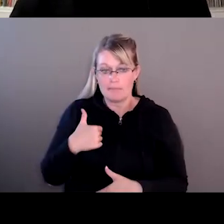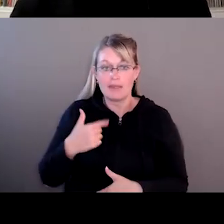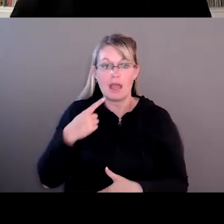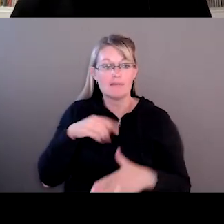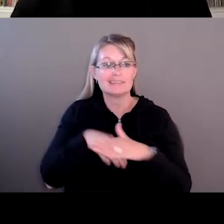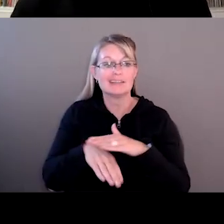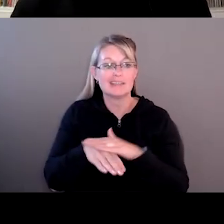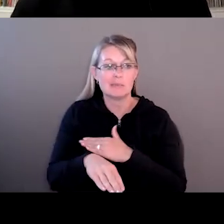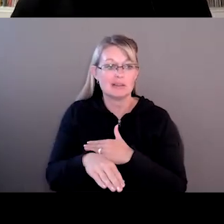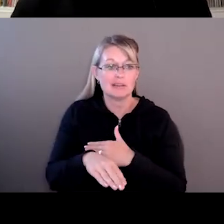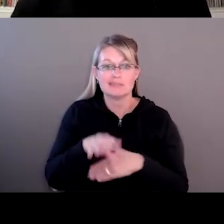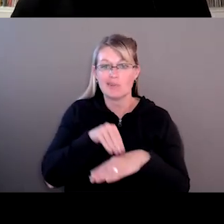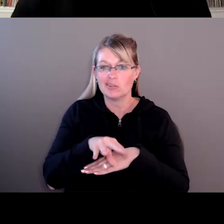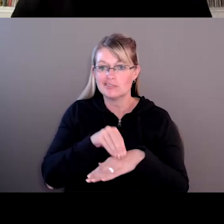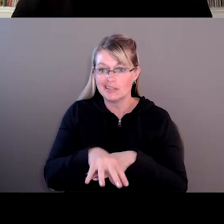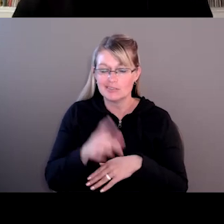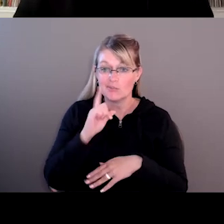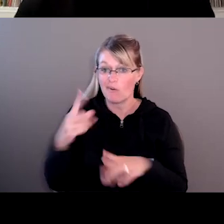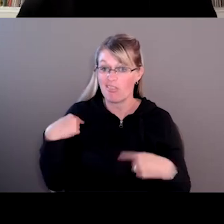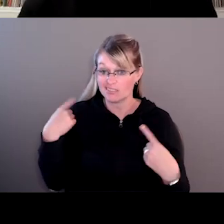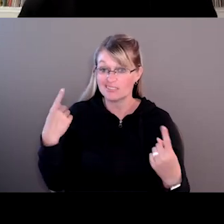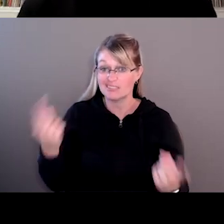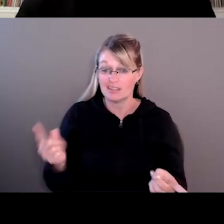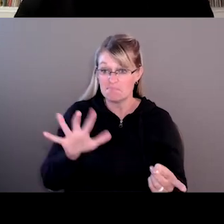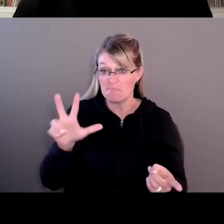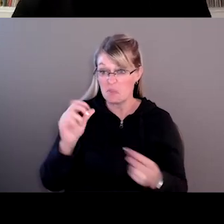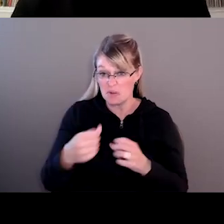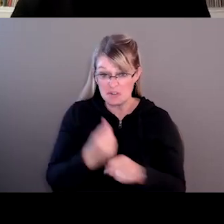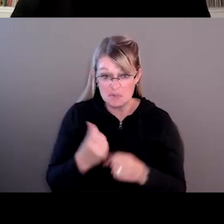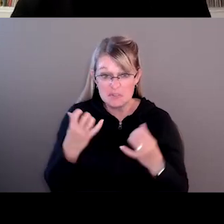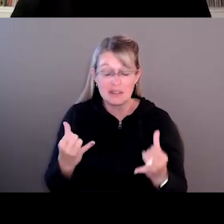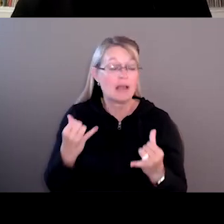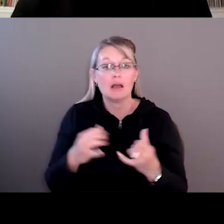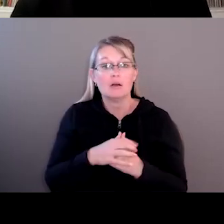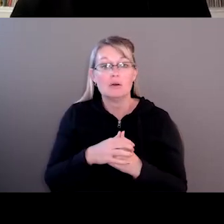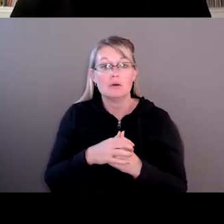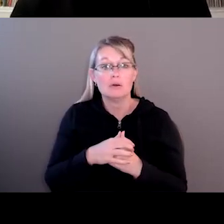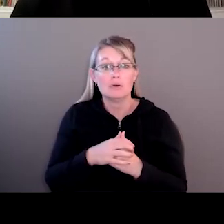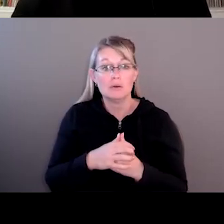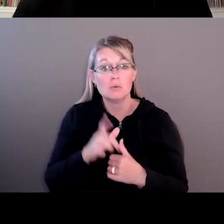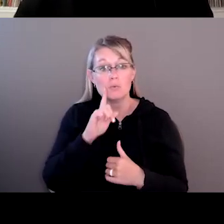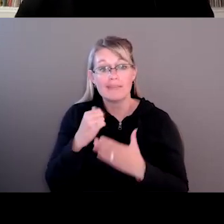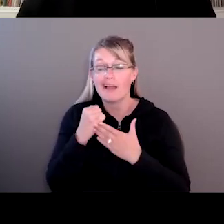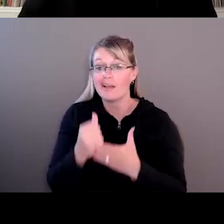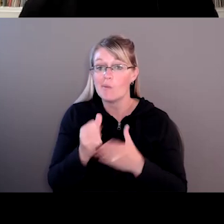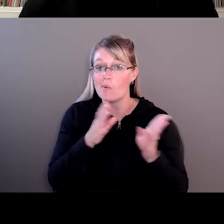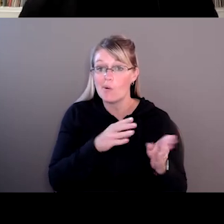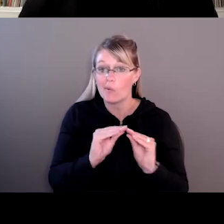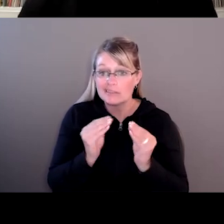consultation for a long time about 30 years now, and basically I help organizations make sure that